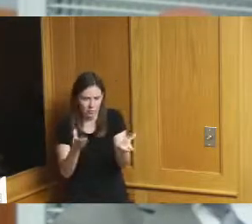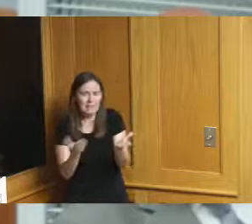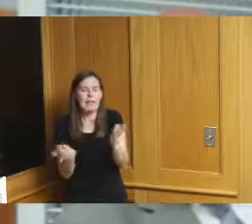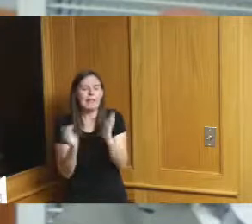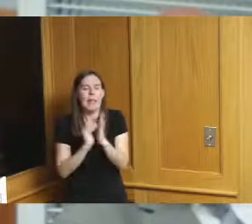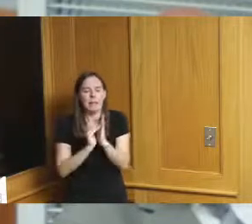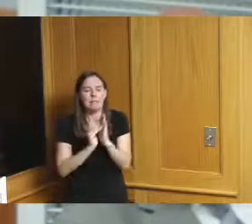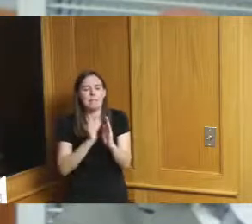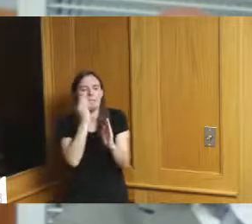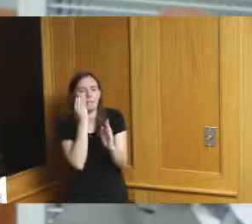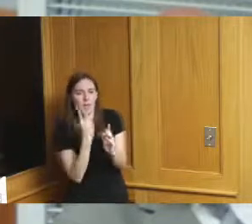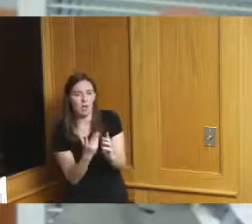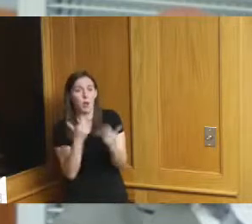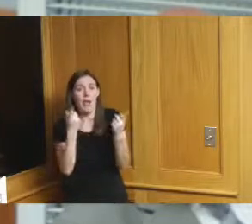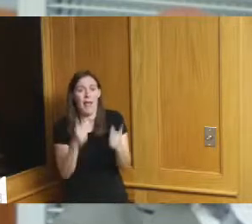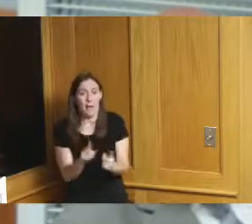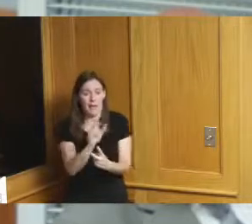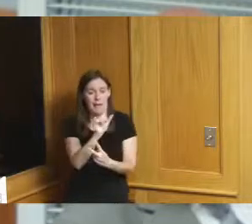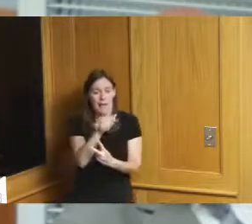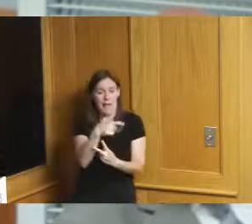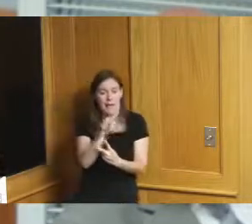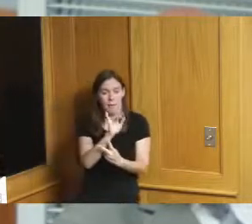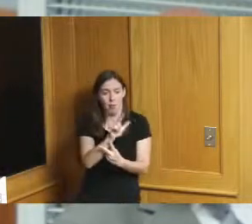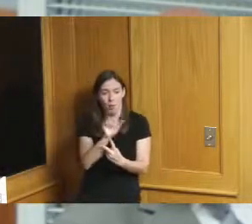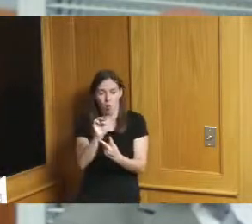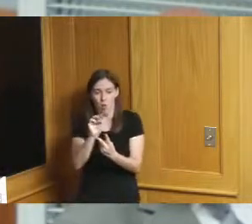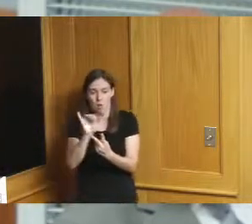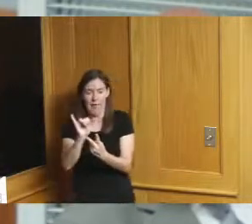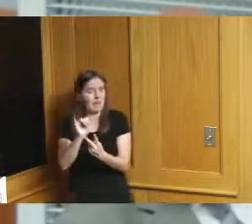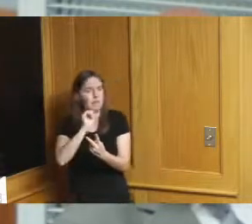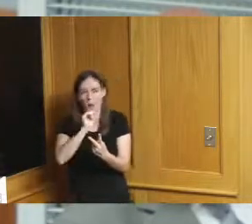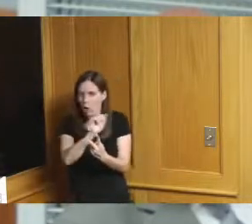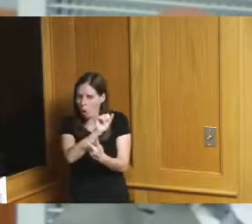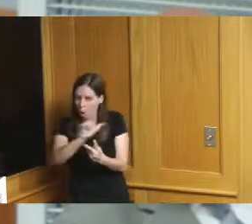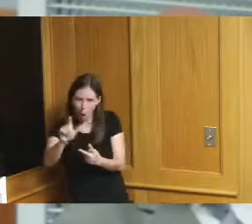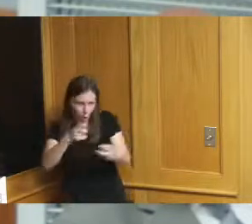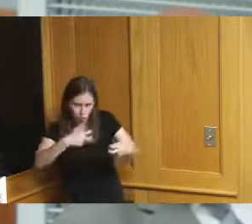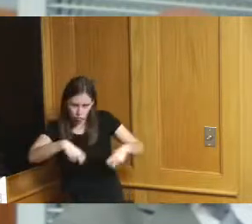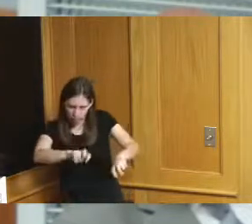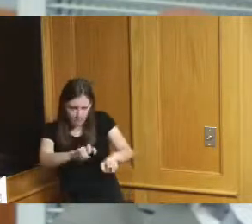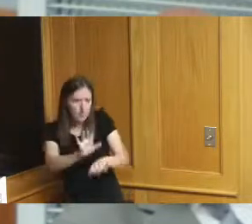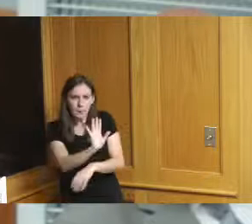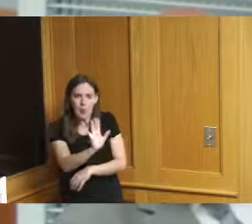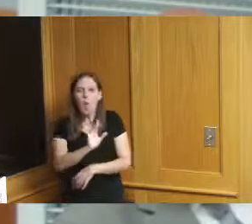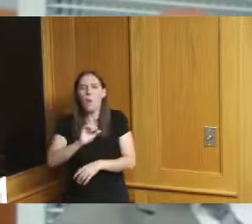april and may and I'm not talking about all trips I'm talking about just the extra service trips we